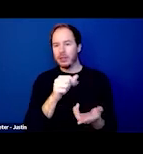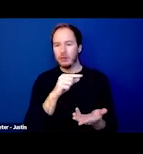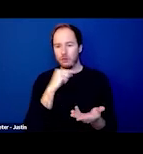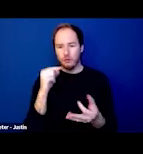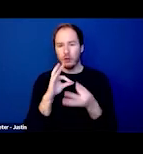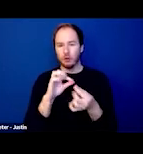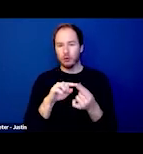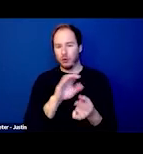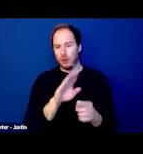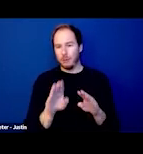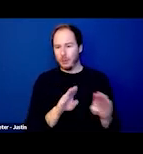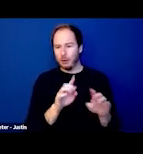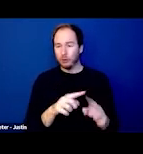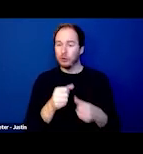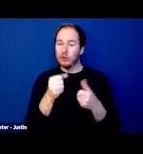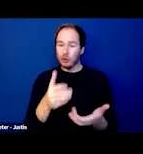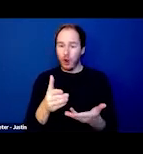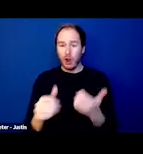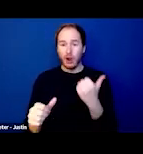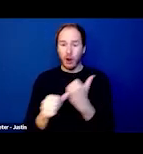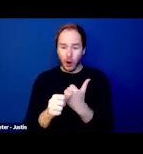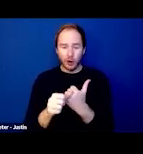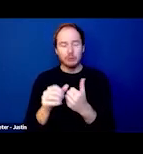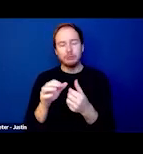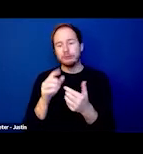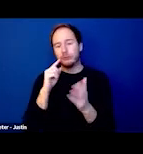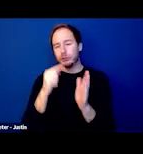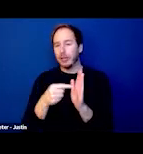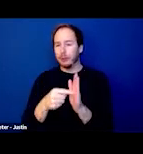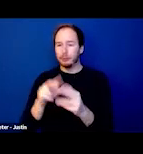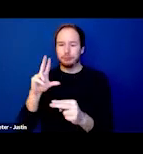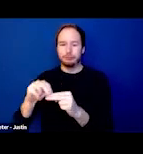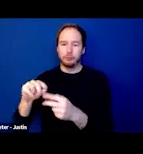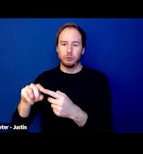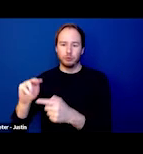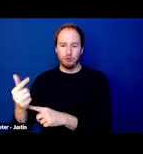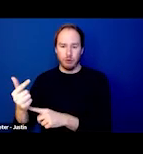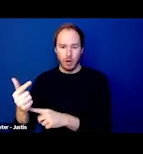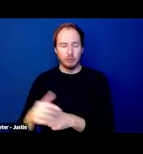that can cause harm such as substance use. Core to harm reduction is that